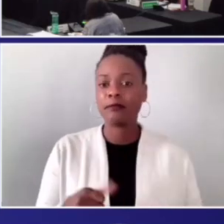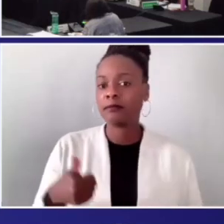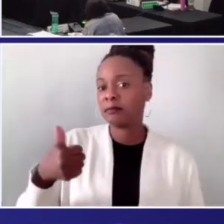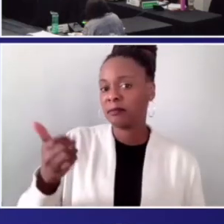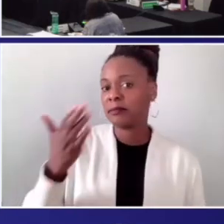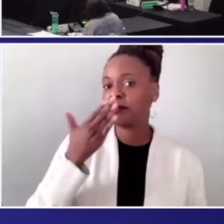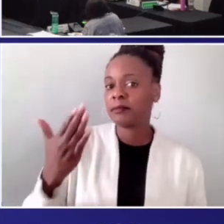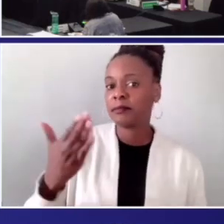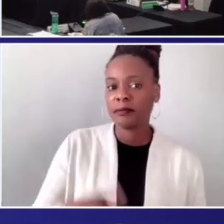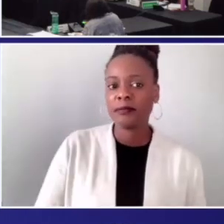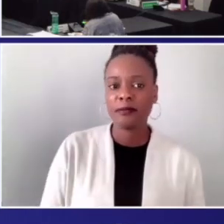Yeah, that would be unlimited.